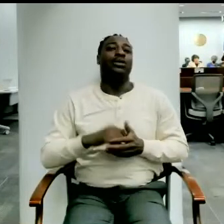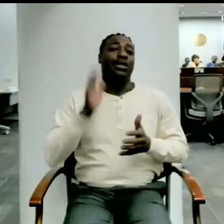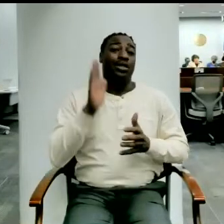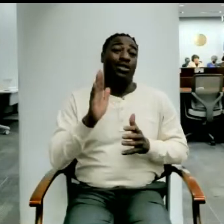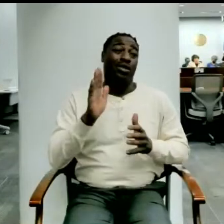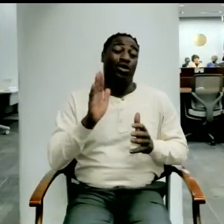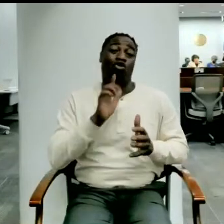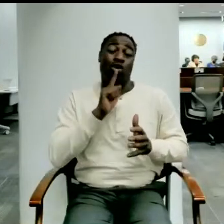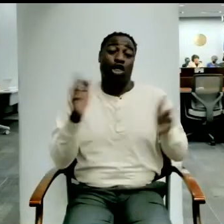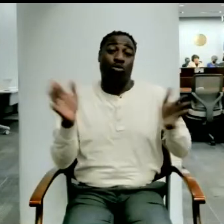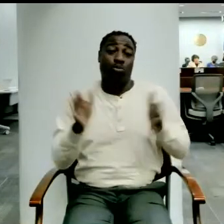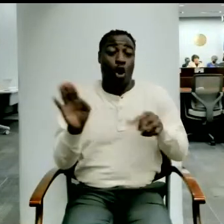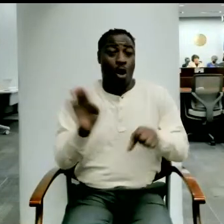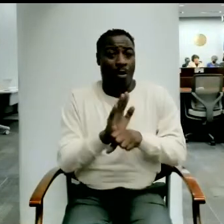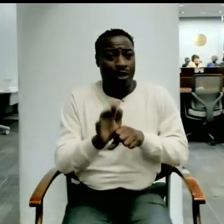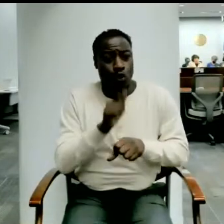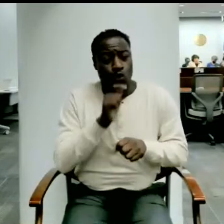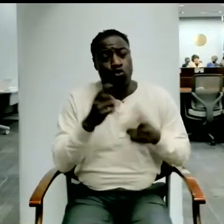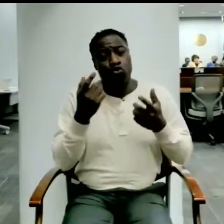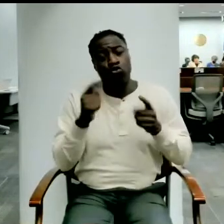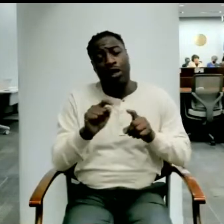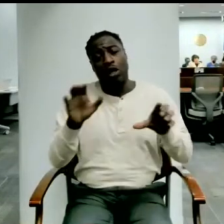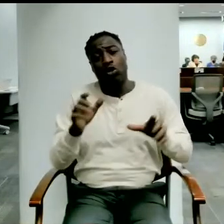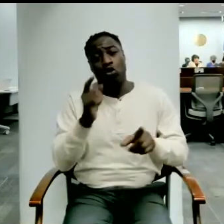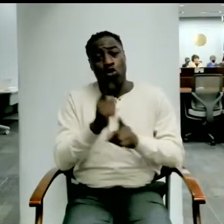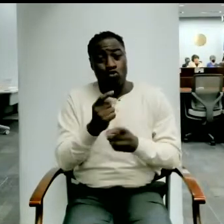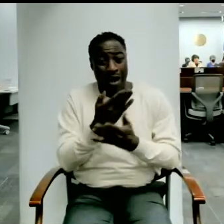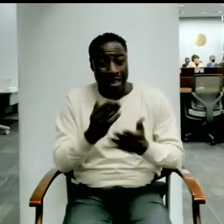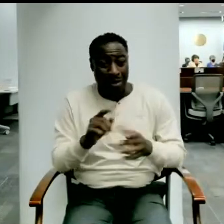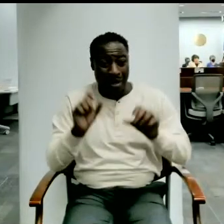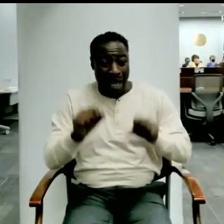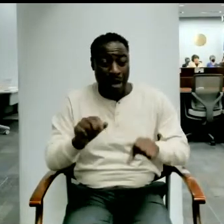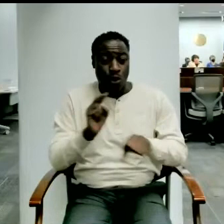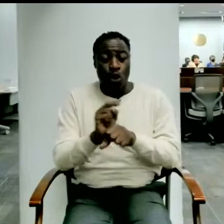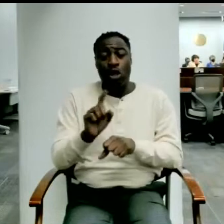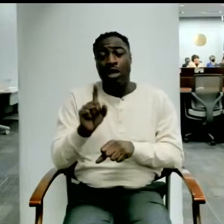really trying to do the right thing and being able to use data that's already